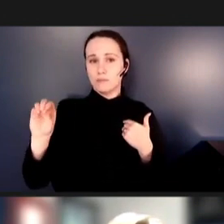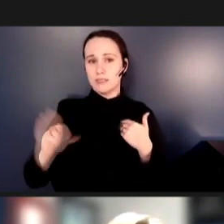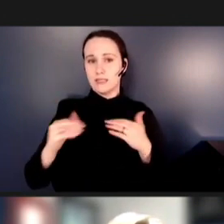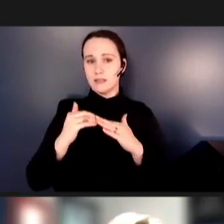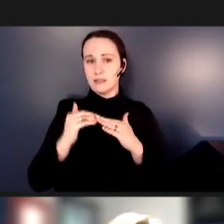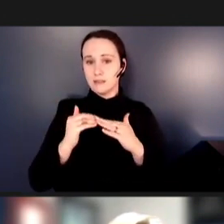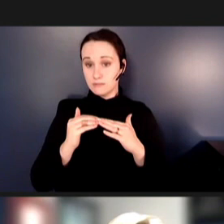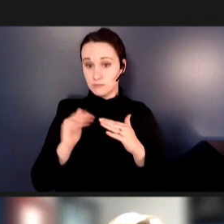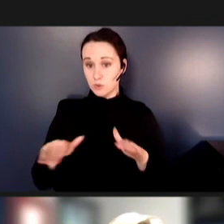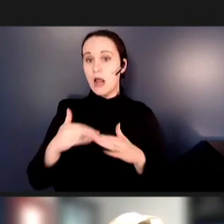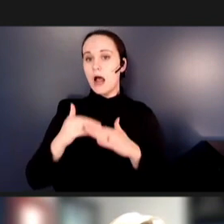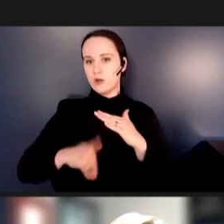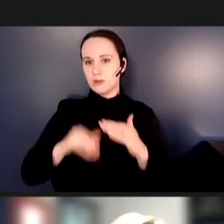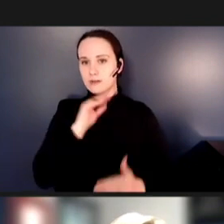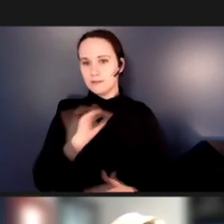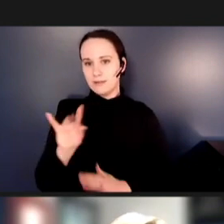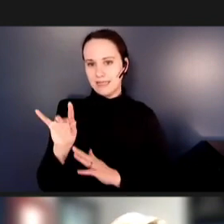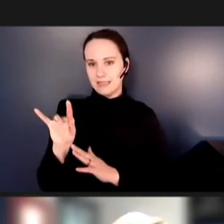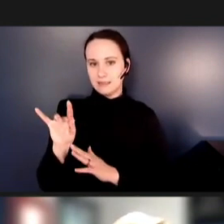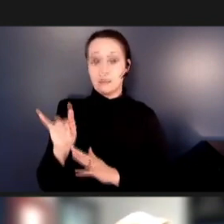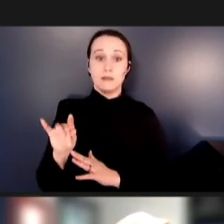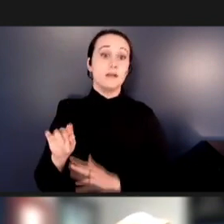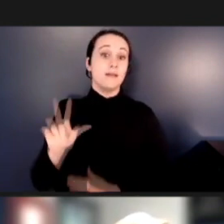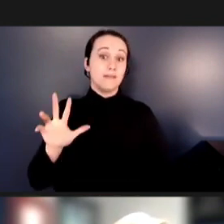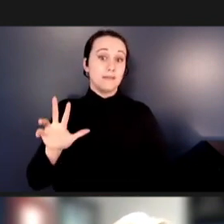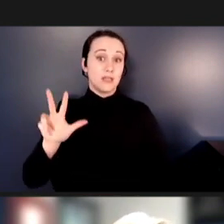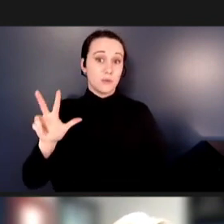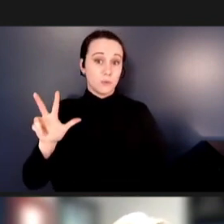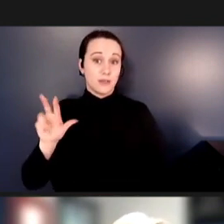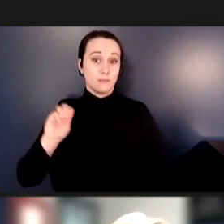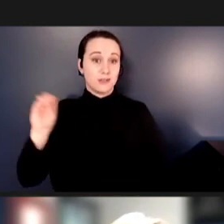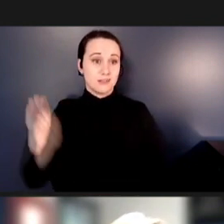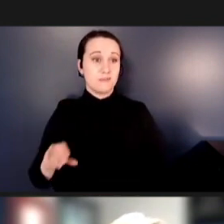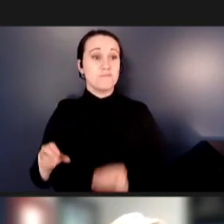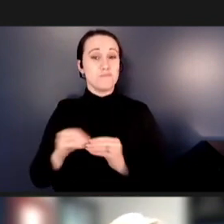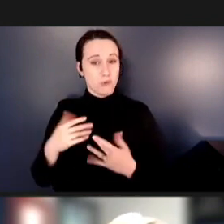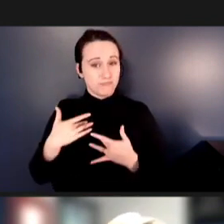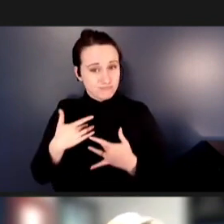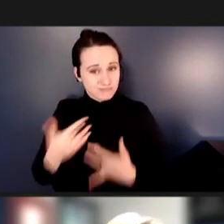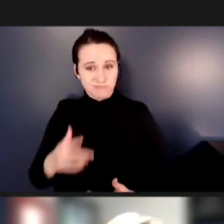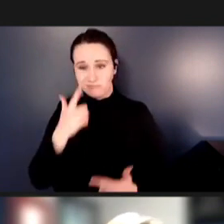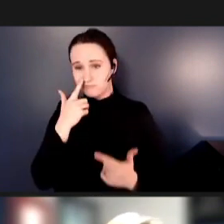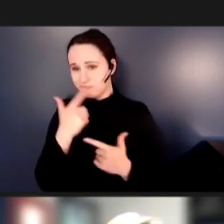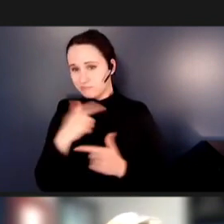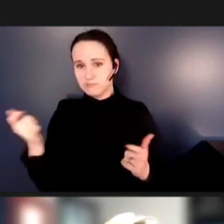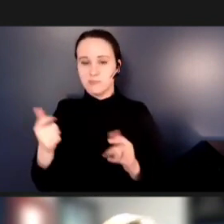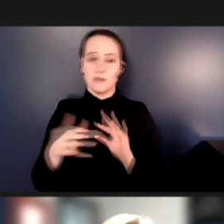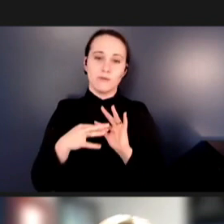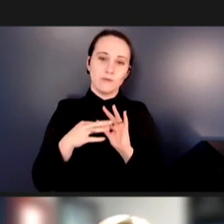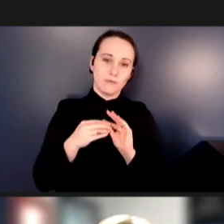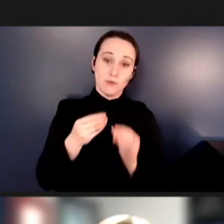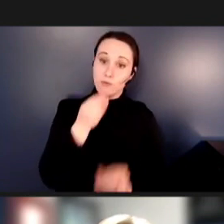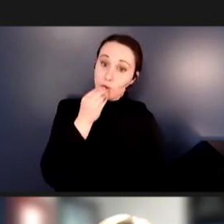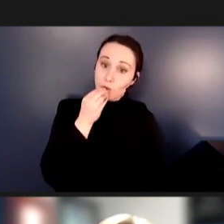age. And they're 3 percent more likely to have allergies to food, latex, and microbials. And